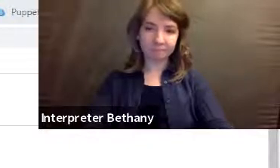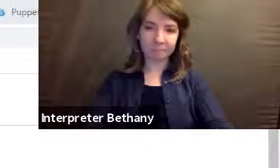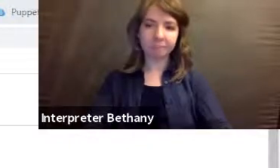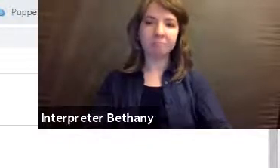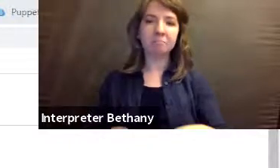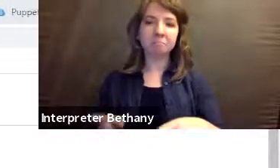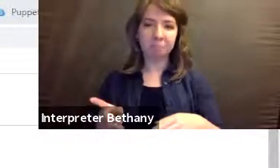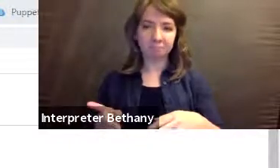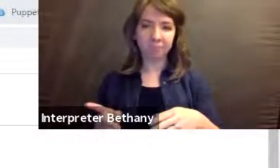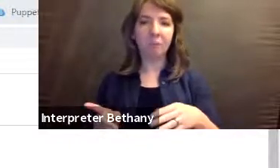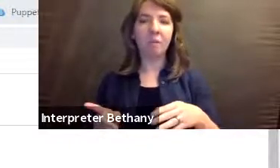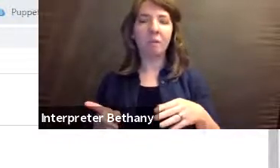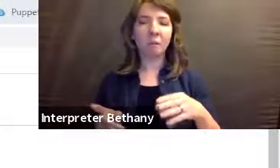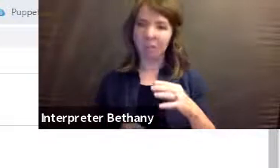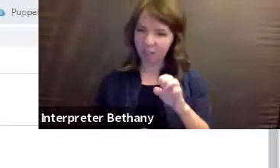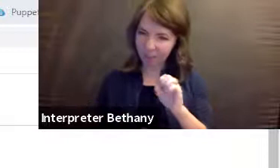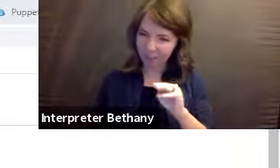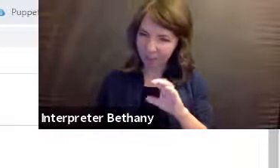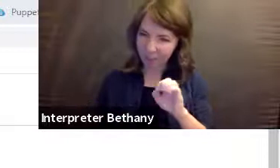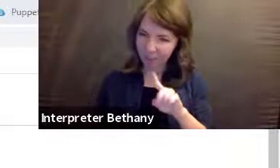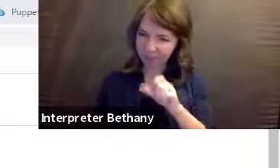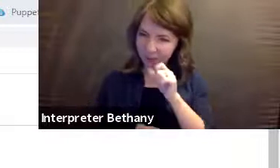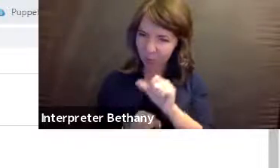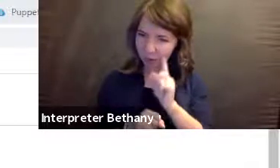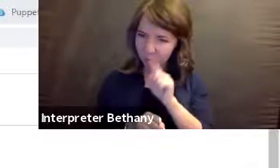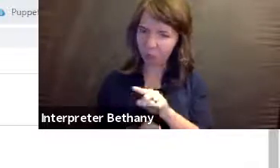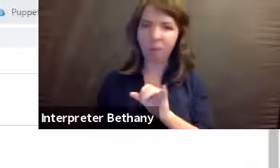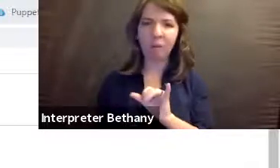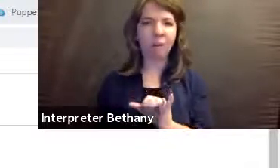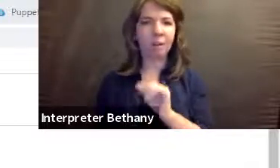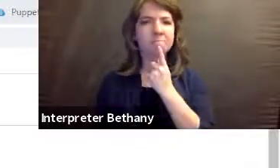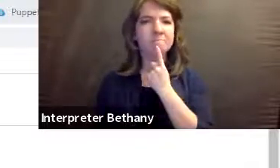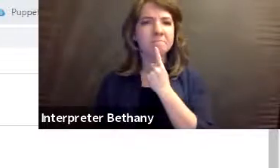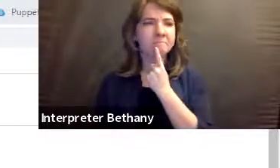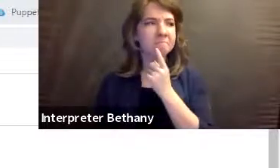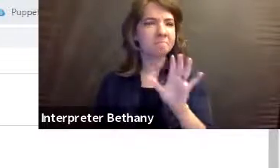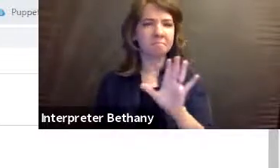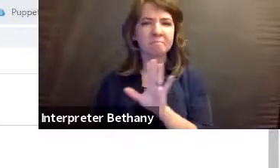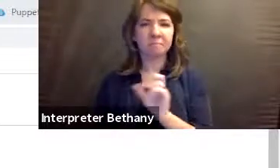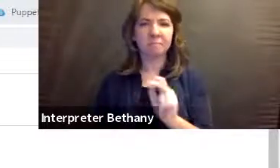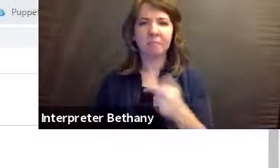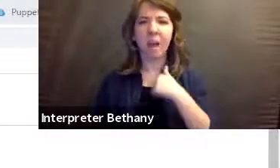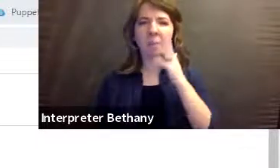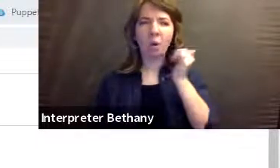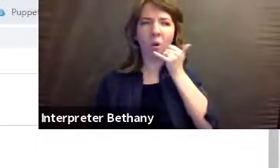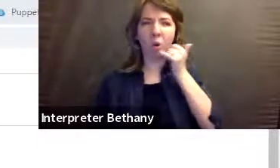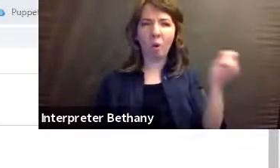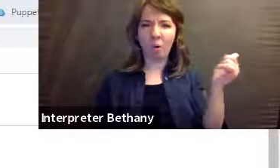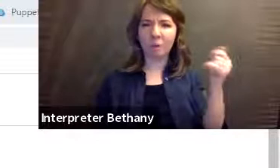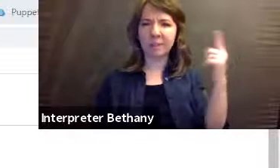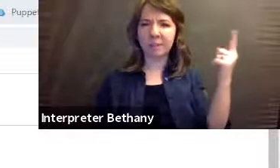Linda Kobashigawa: Other embedding didn't work for you either okay let me um let me call somebody at Films on Demand